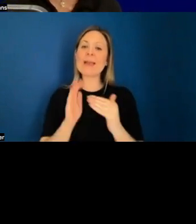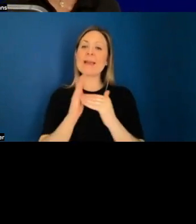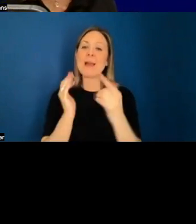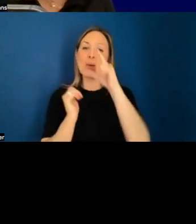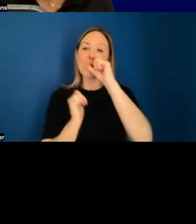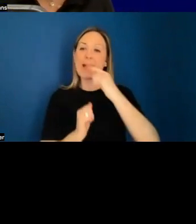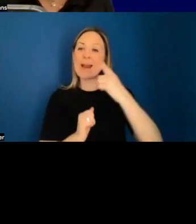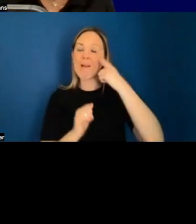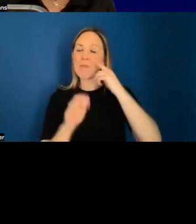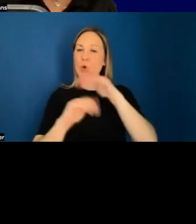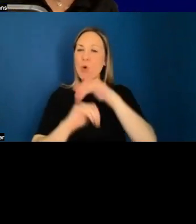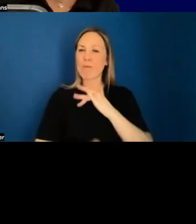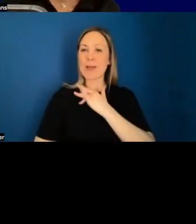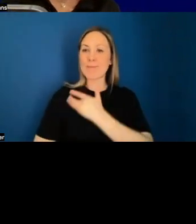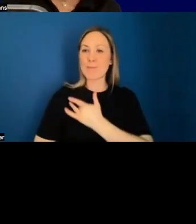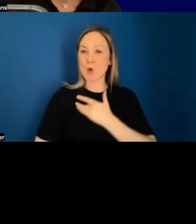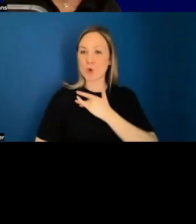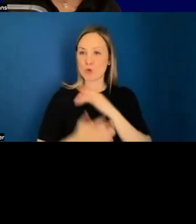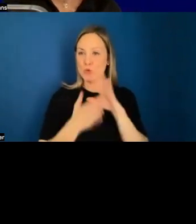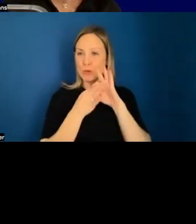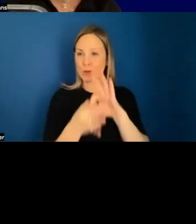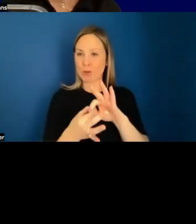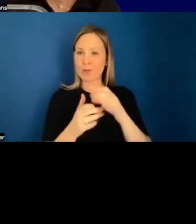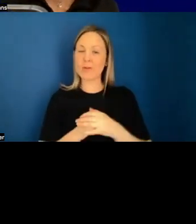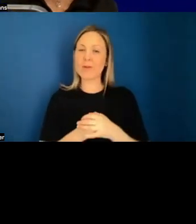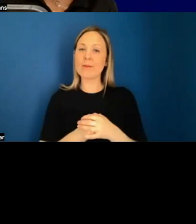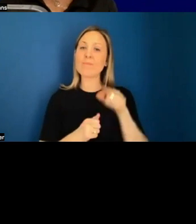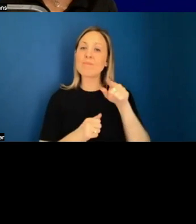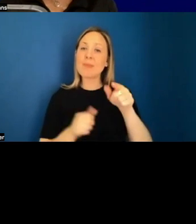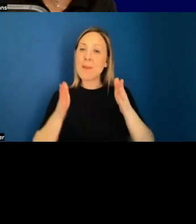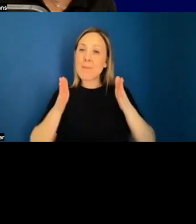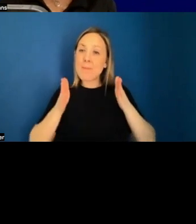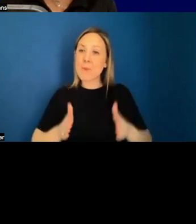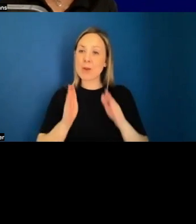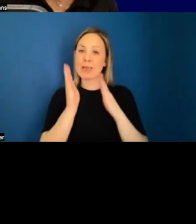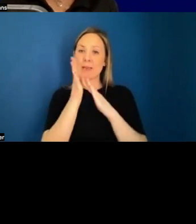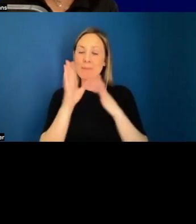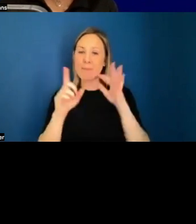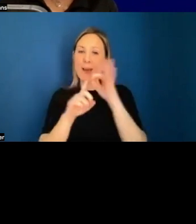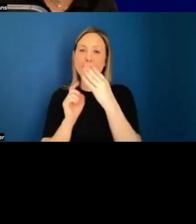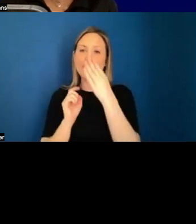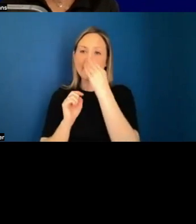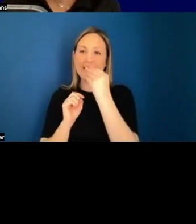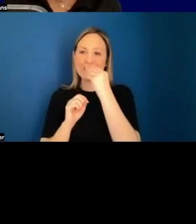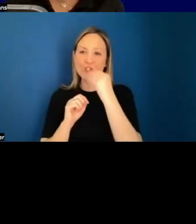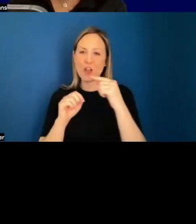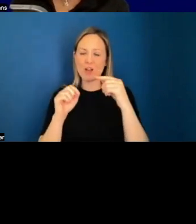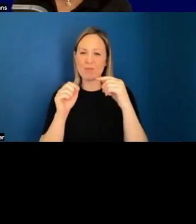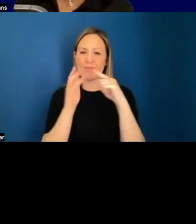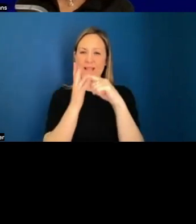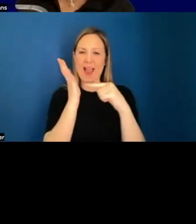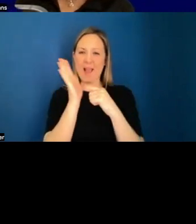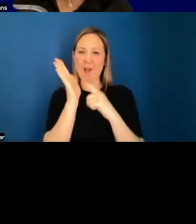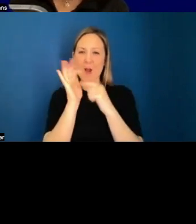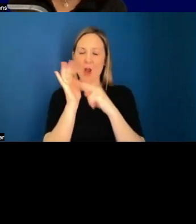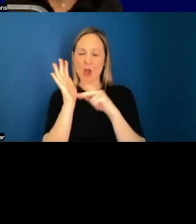emotional side of things. This particular body map is a picture of an outlined body with a main text